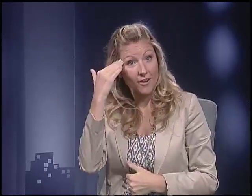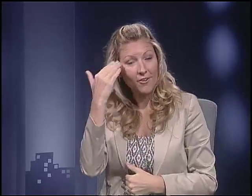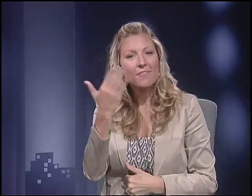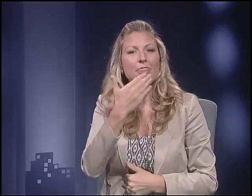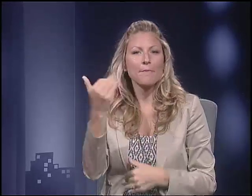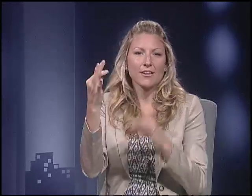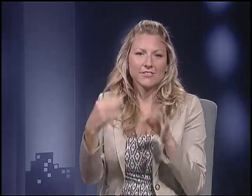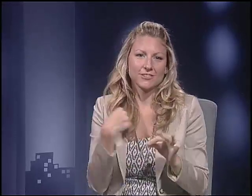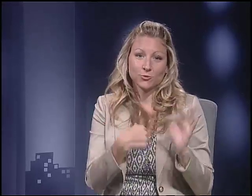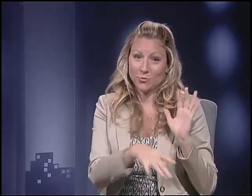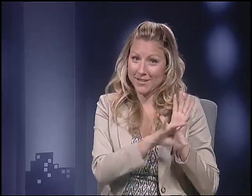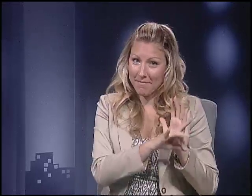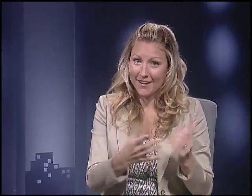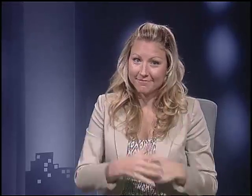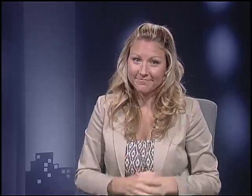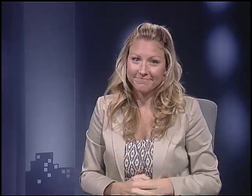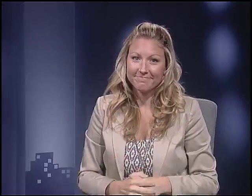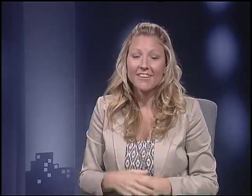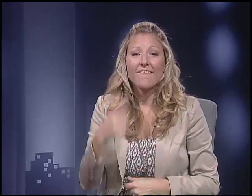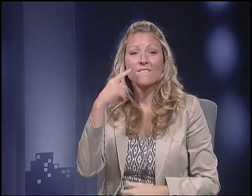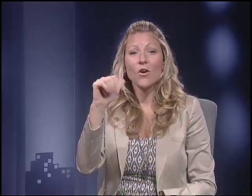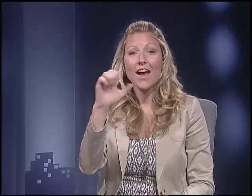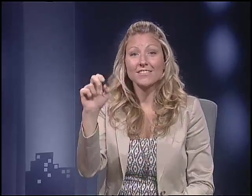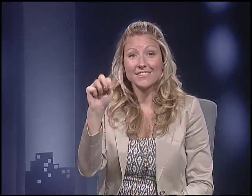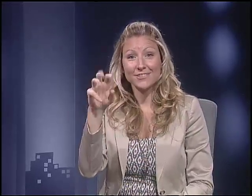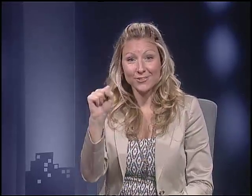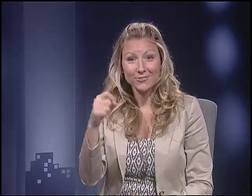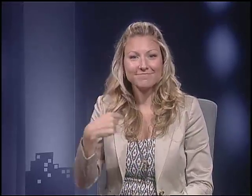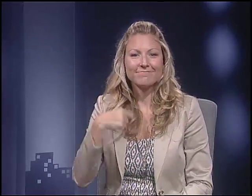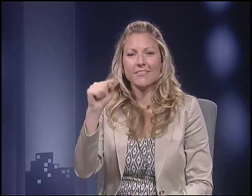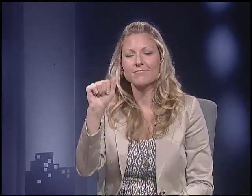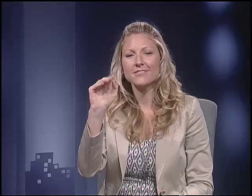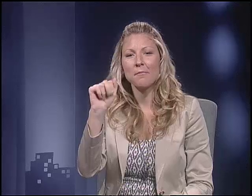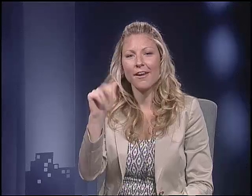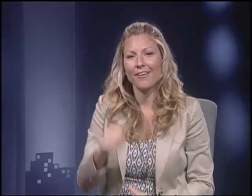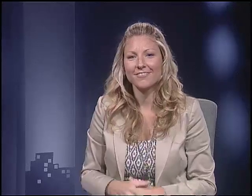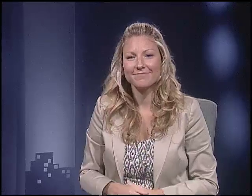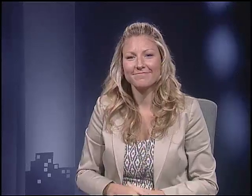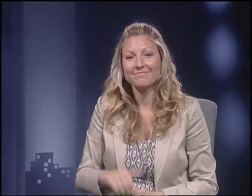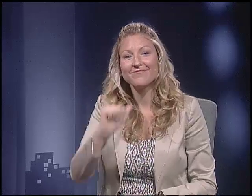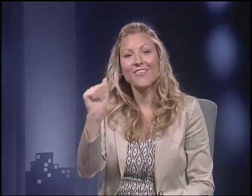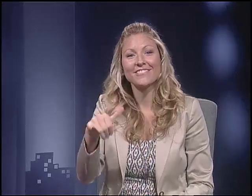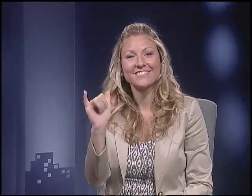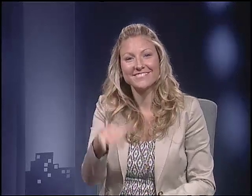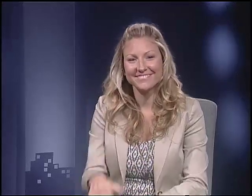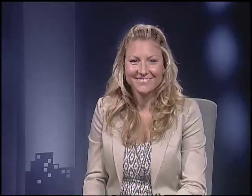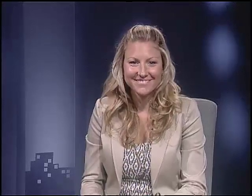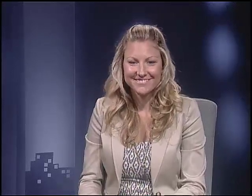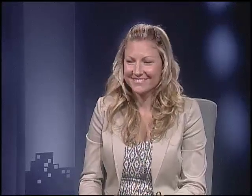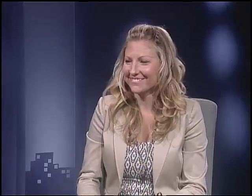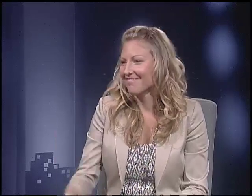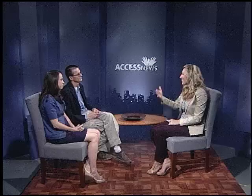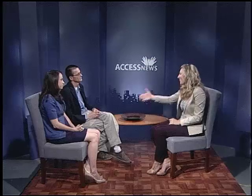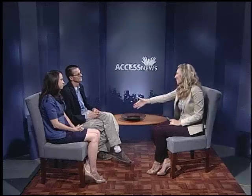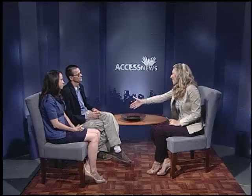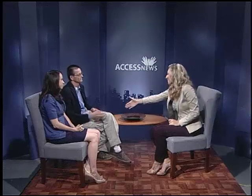The more we know the better decisions we make. For ACCESS News, I'm Tamara and that's Austin. Thank you.